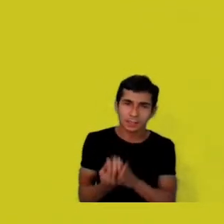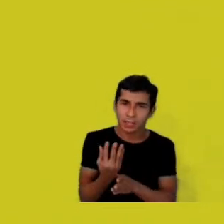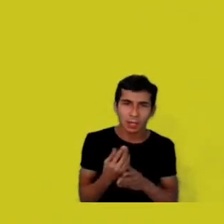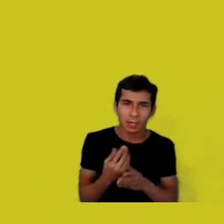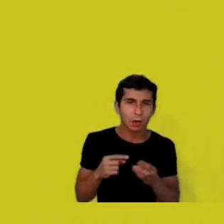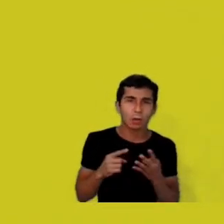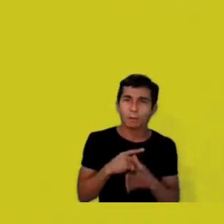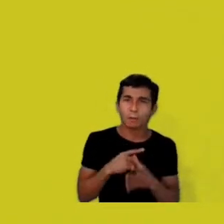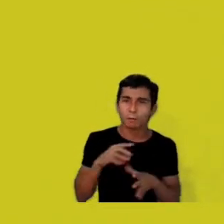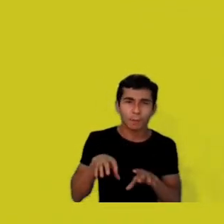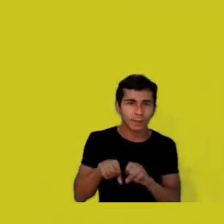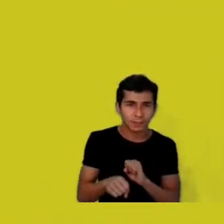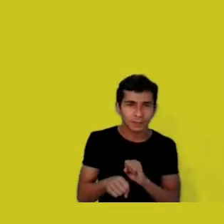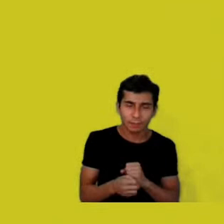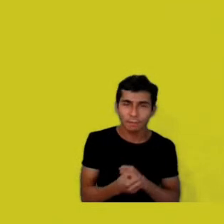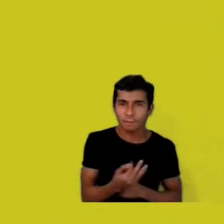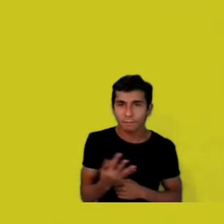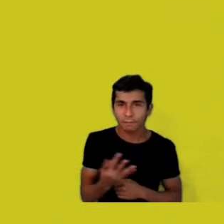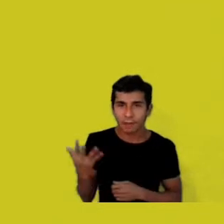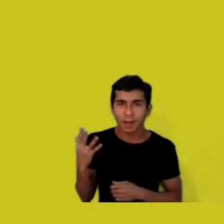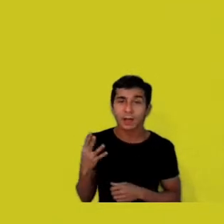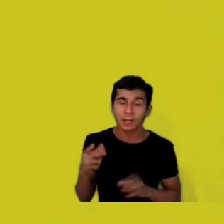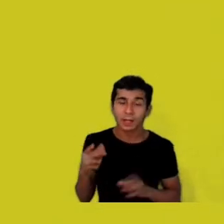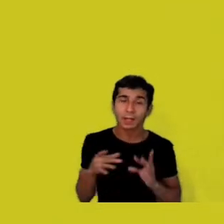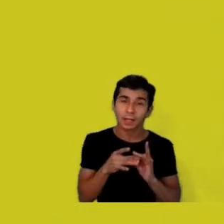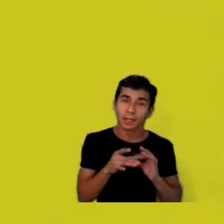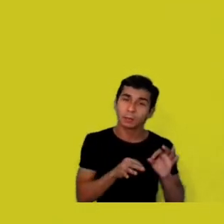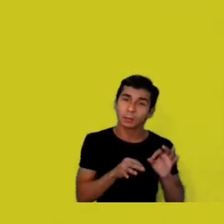all that is involved in CPT,